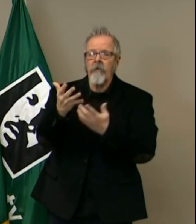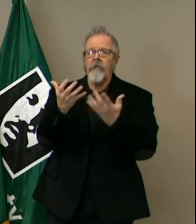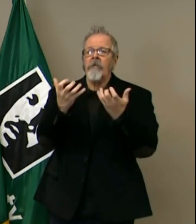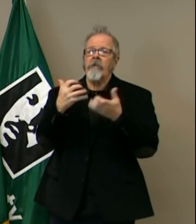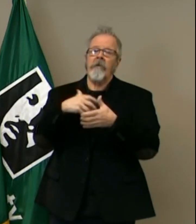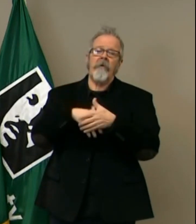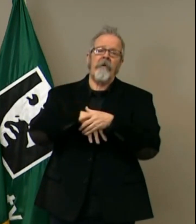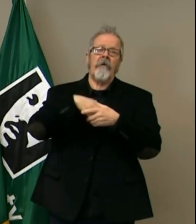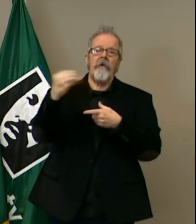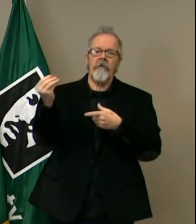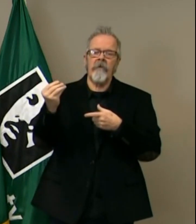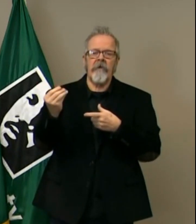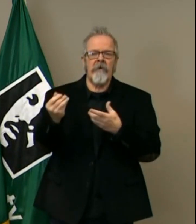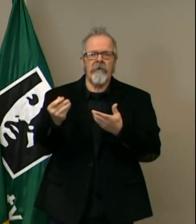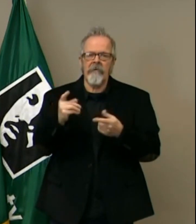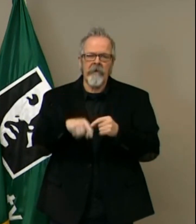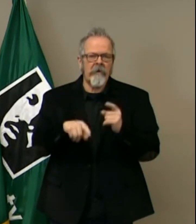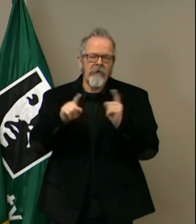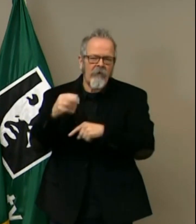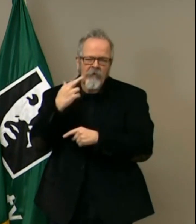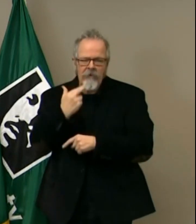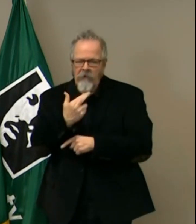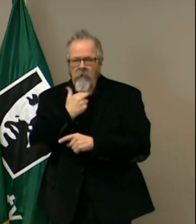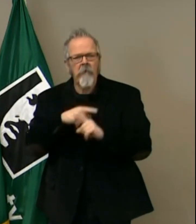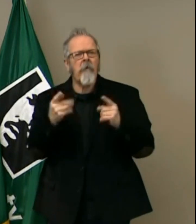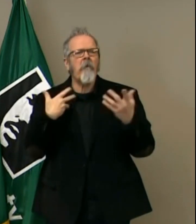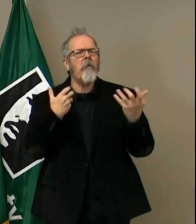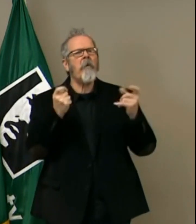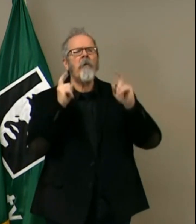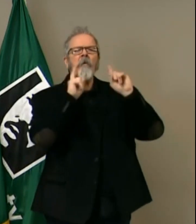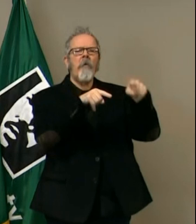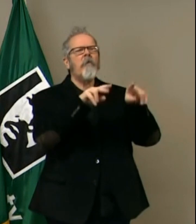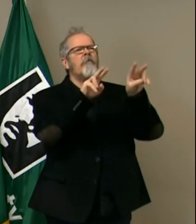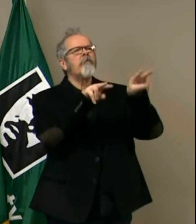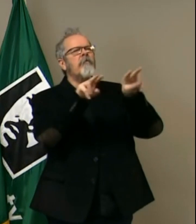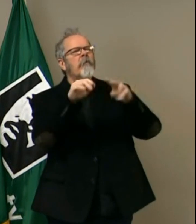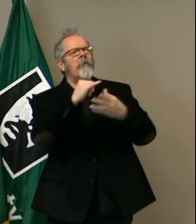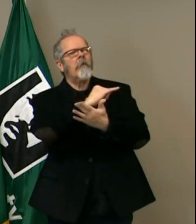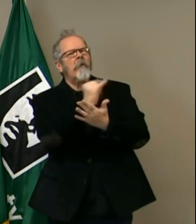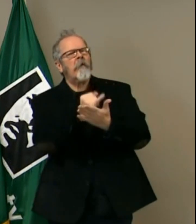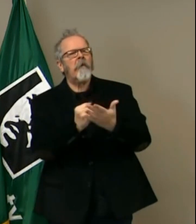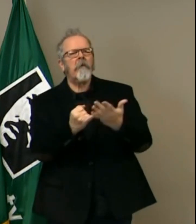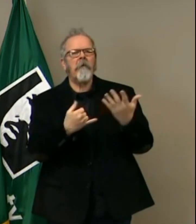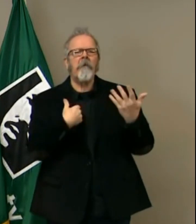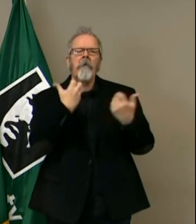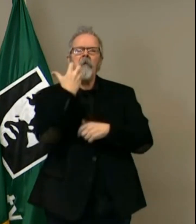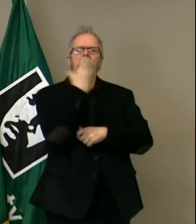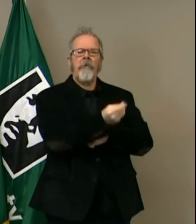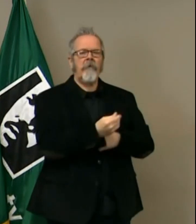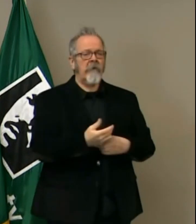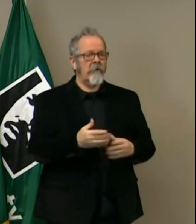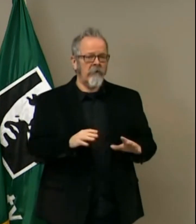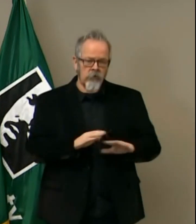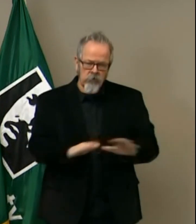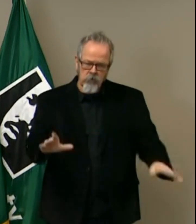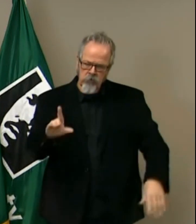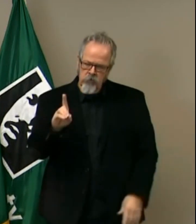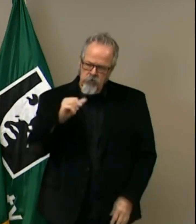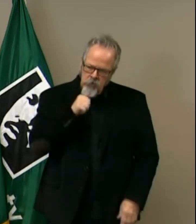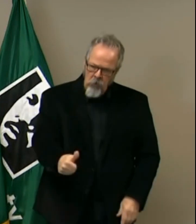gonna do that for a couple weeks at least and probably longer and if you see him playing with your grandkids and wrestling on the floor you can't do that